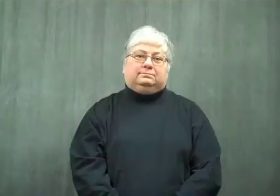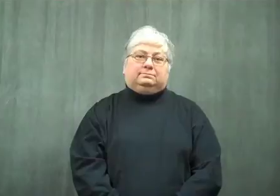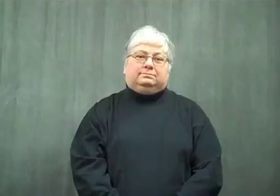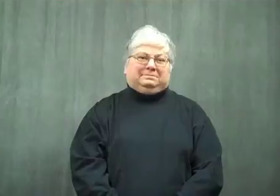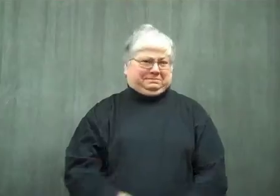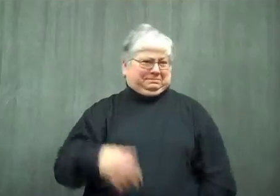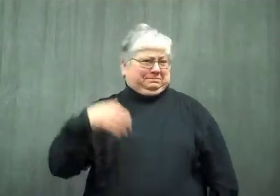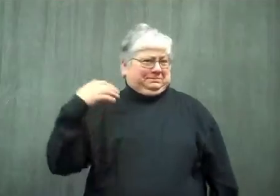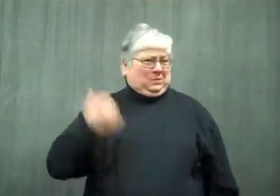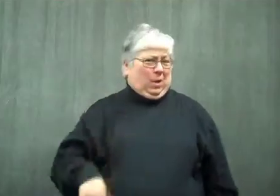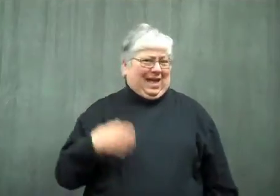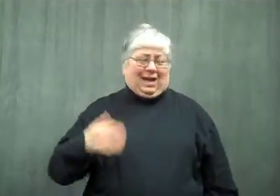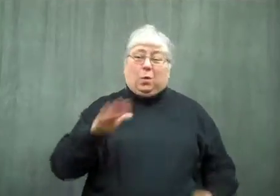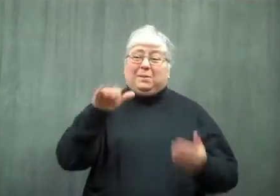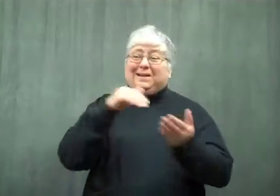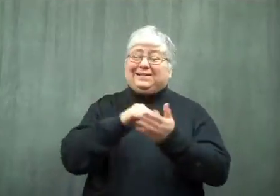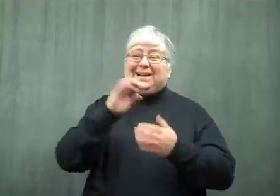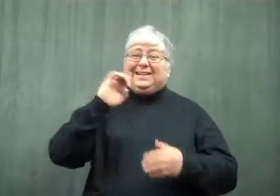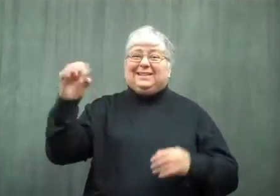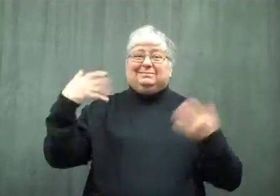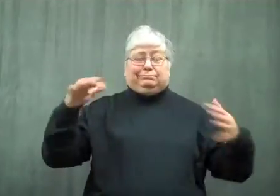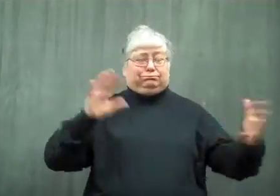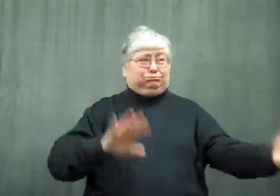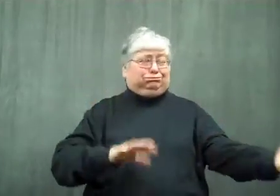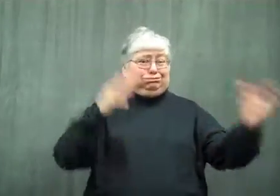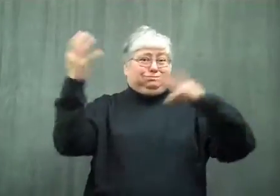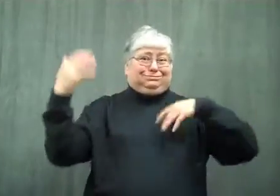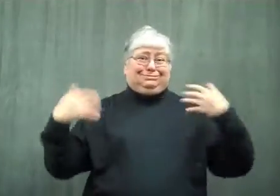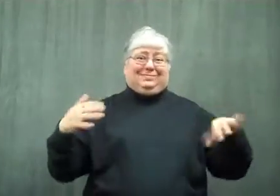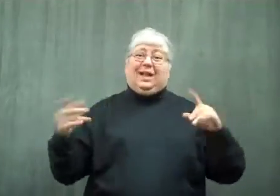Wow.. the Middle East is in chaos right now.